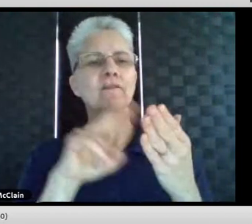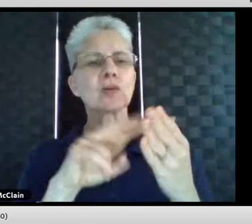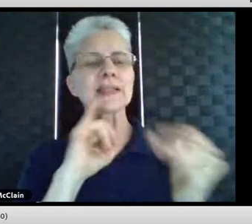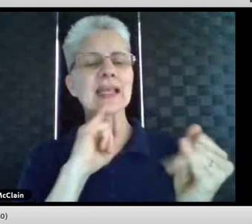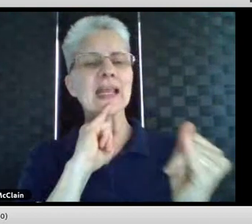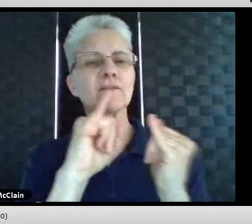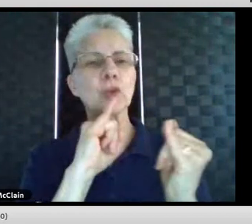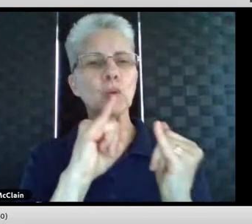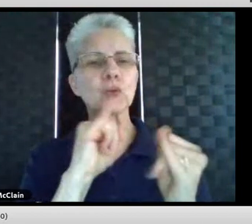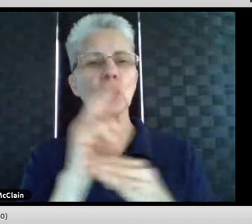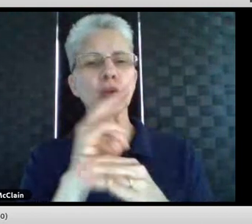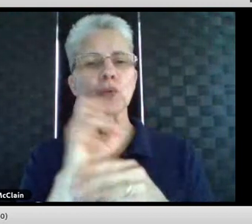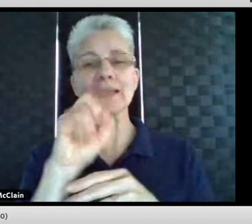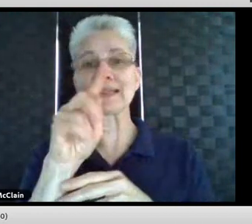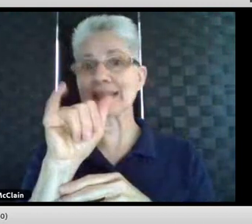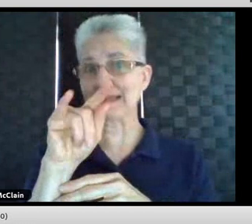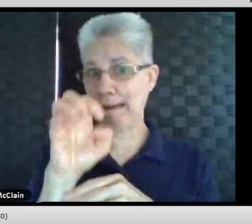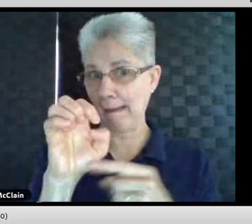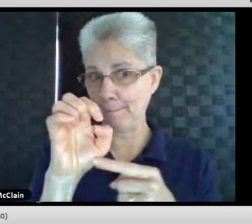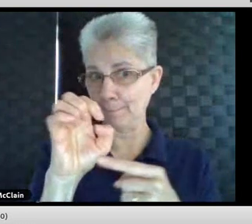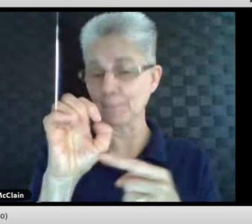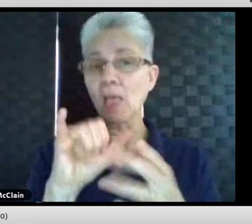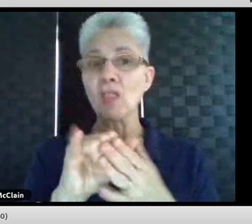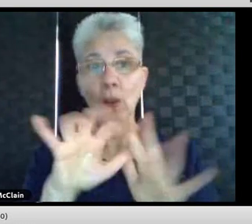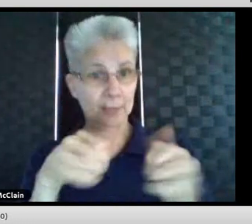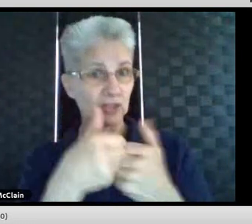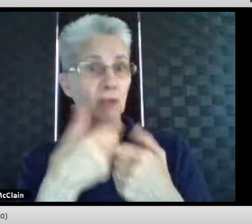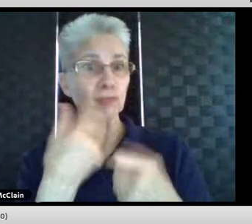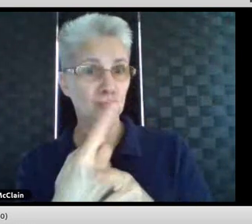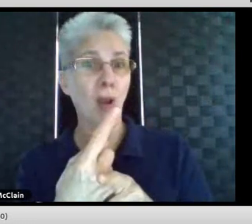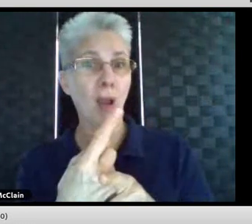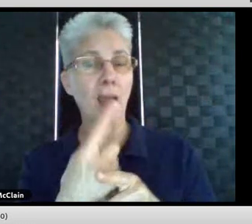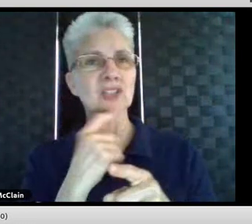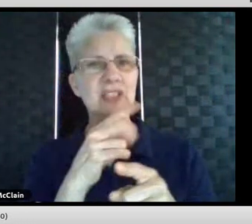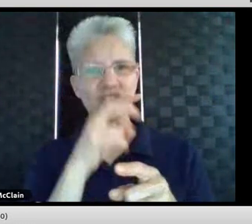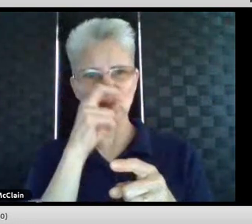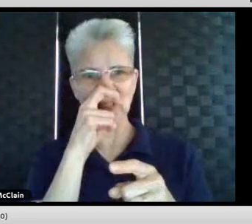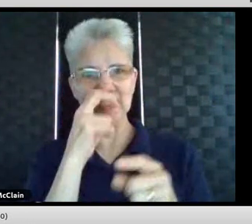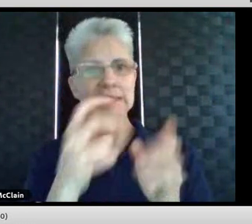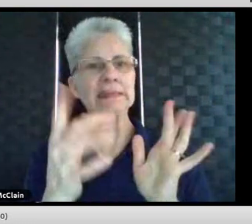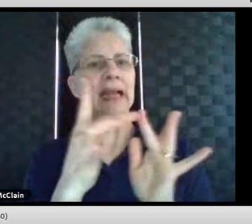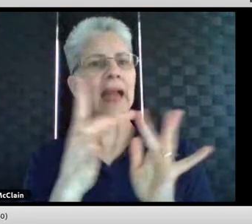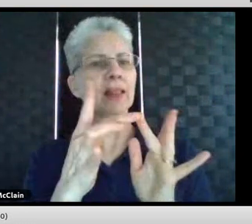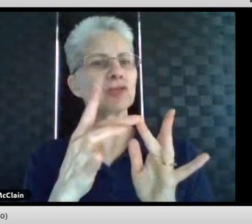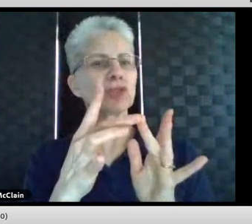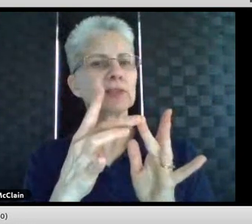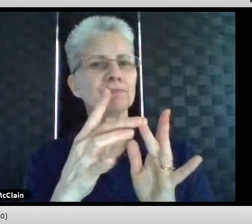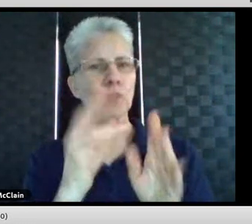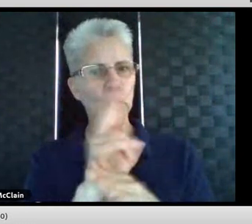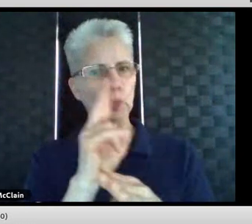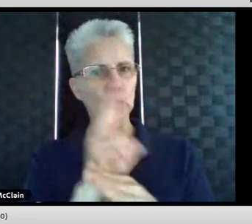using Skype which would be challenging, right, just strictly technology-wise for some of our users.